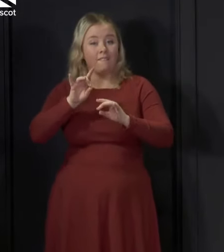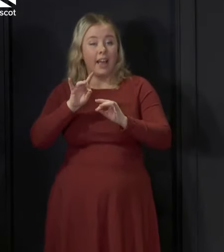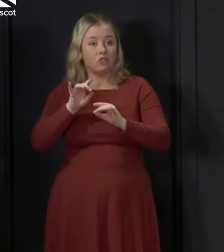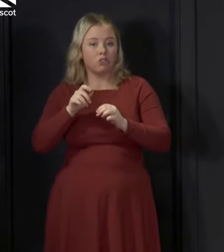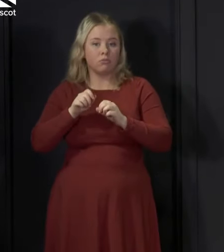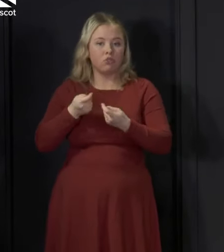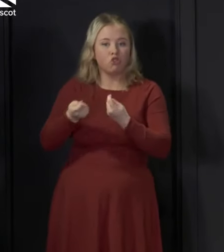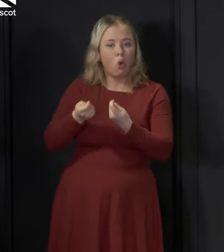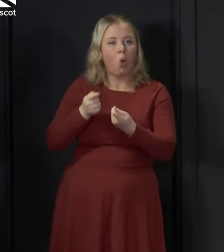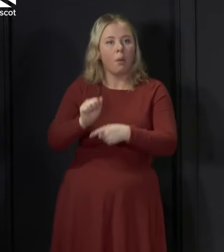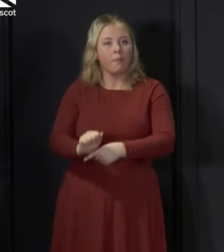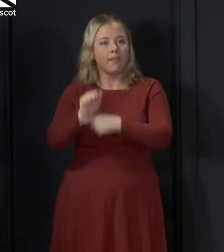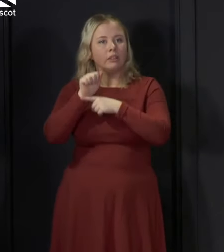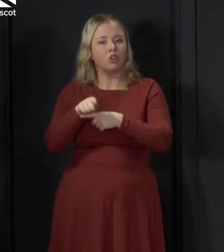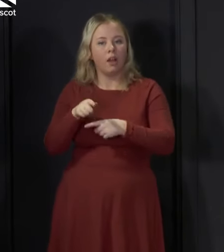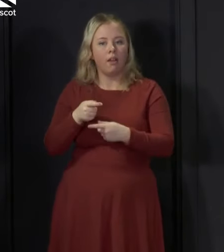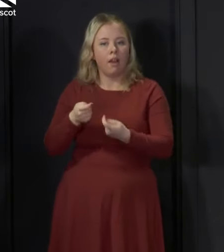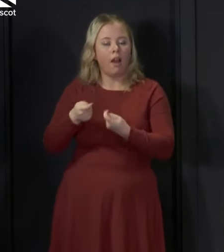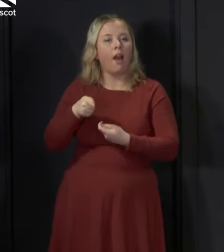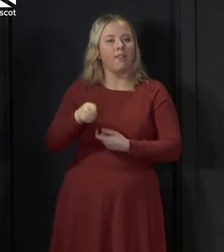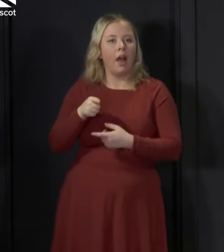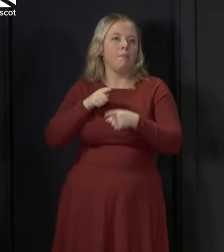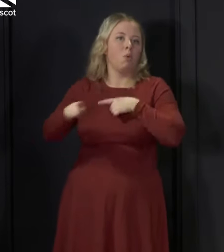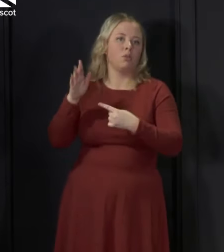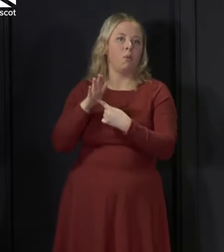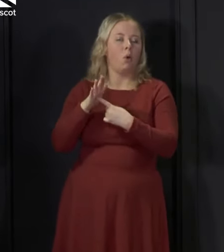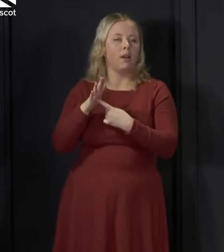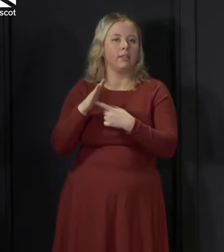that are most important, whether that is the care home, a hospital or, indeed, in the community.